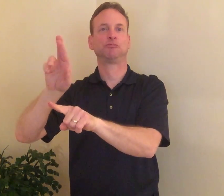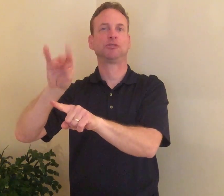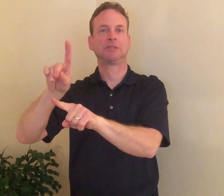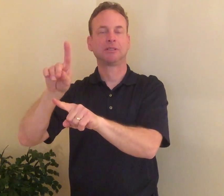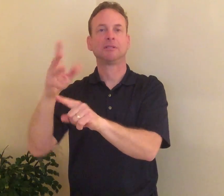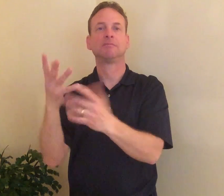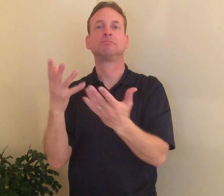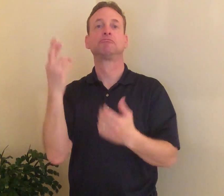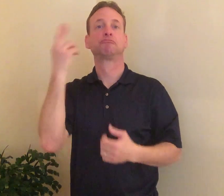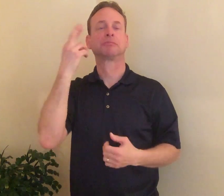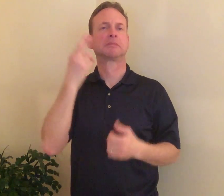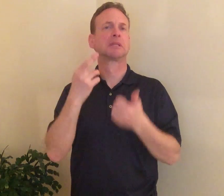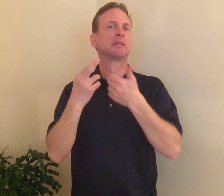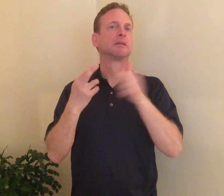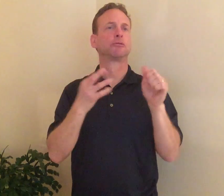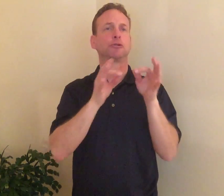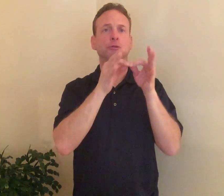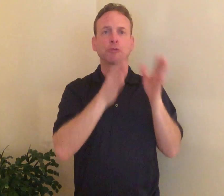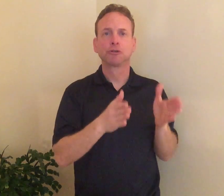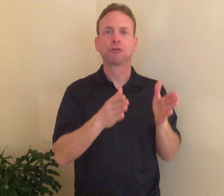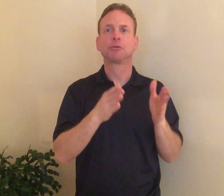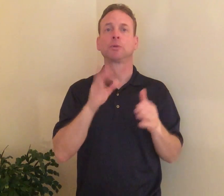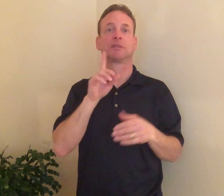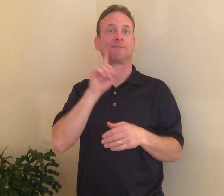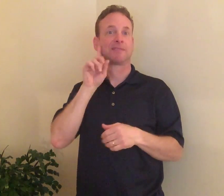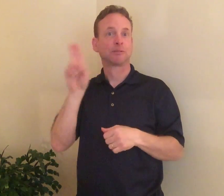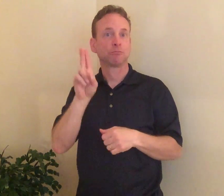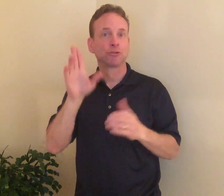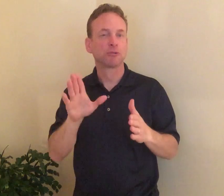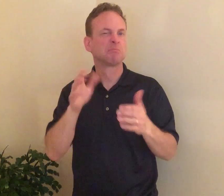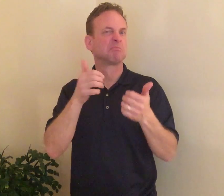posted on the RID website. The rationale for this is that any interpreter